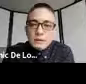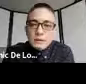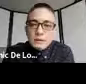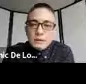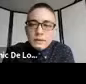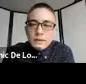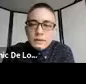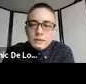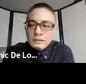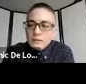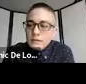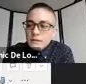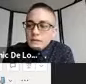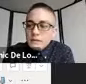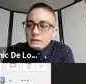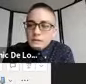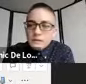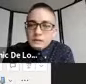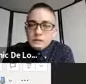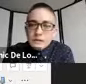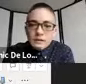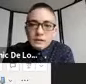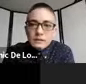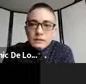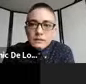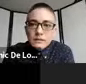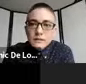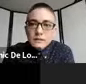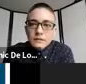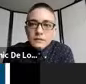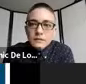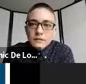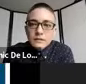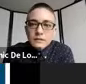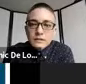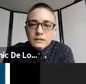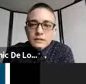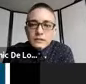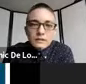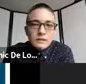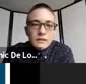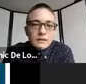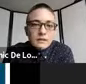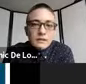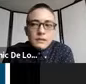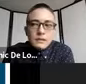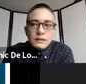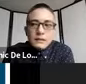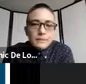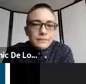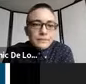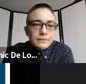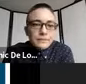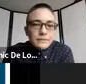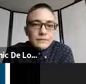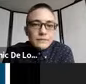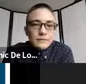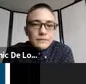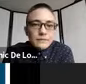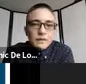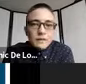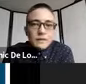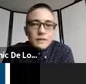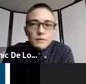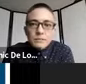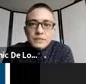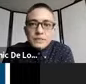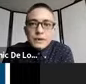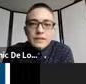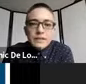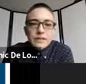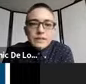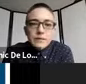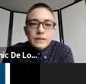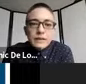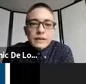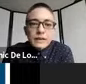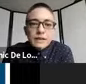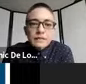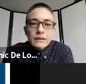Showing here the best practices for wearing it.